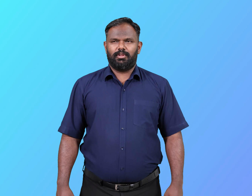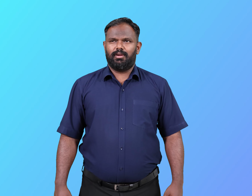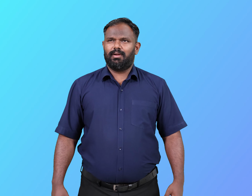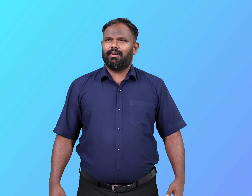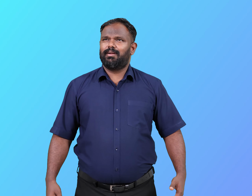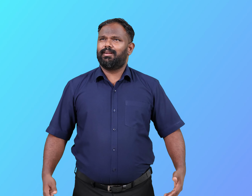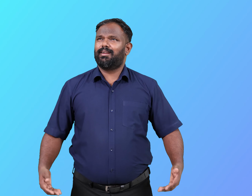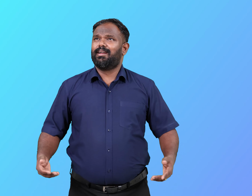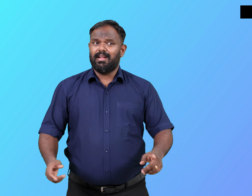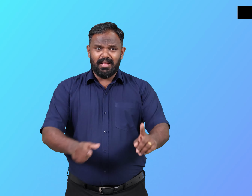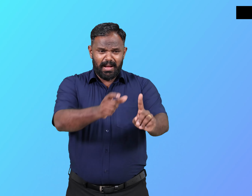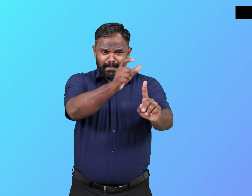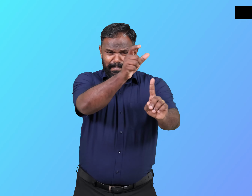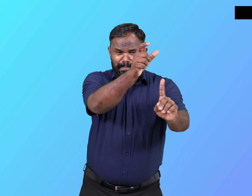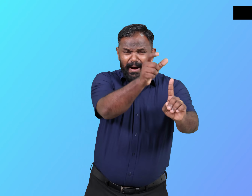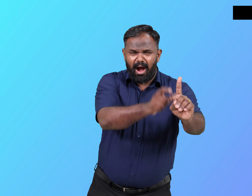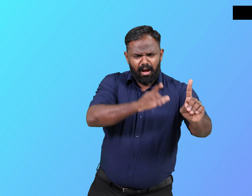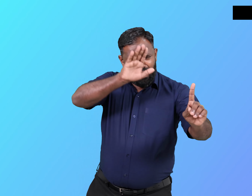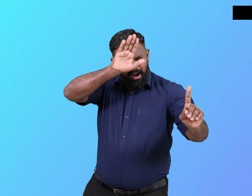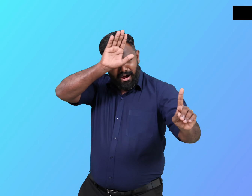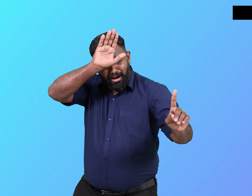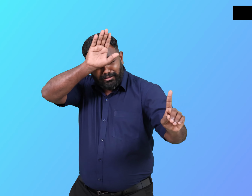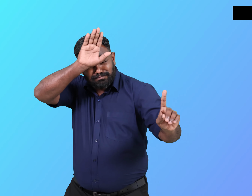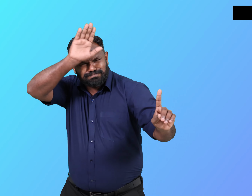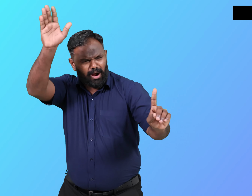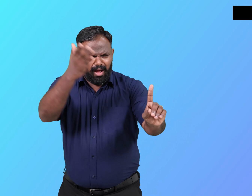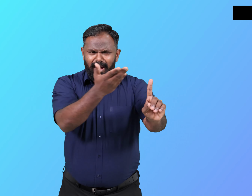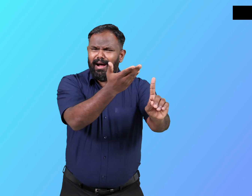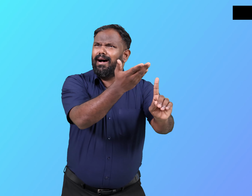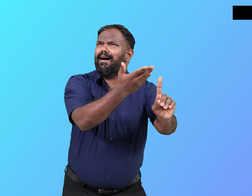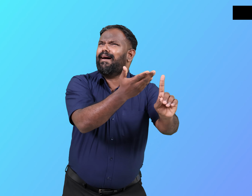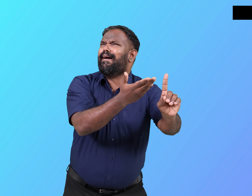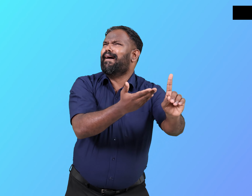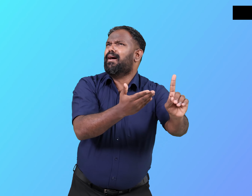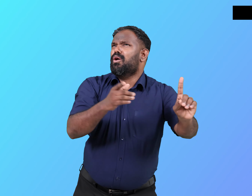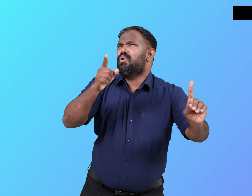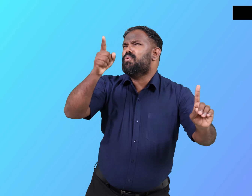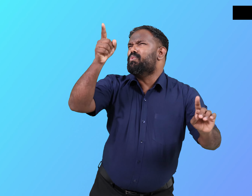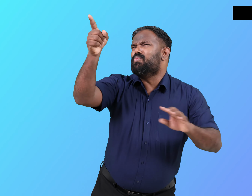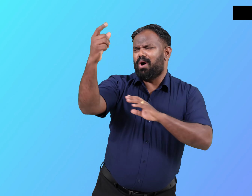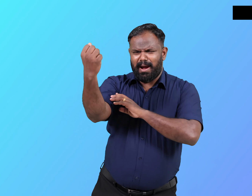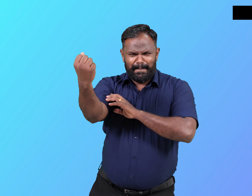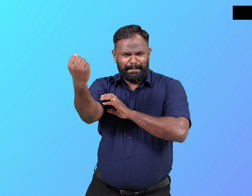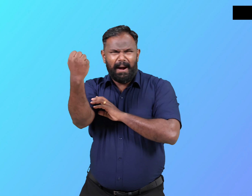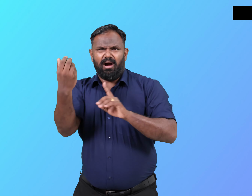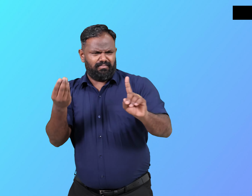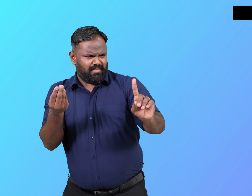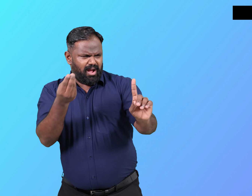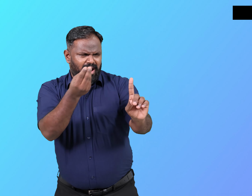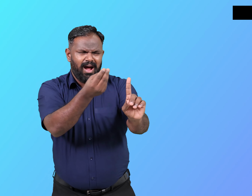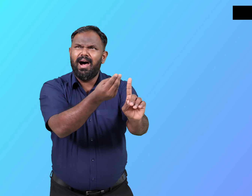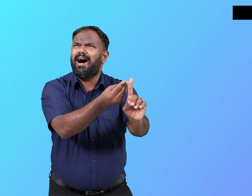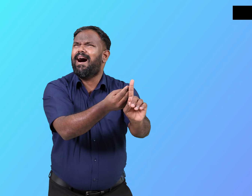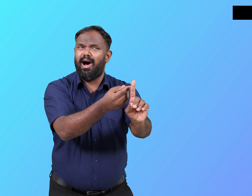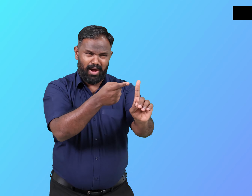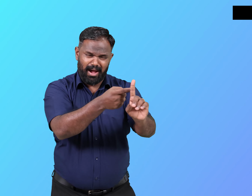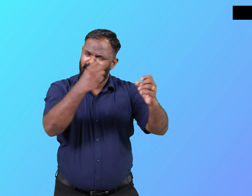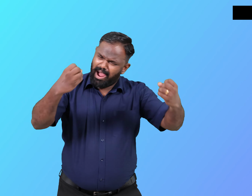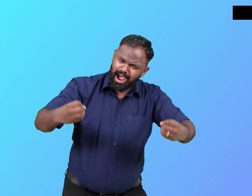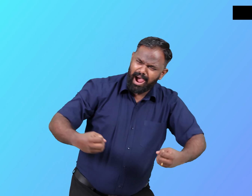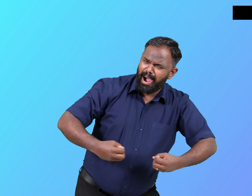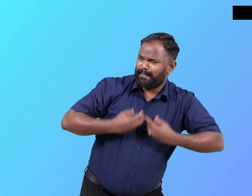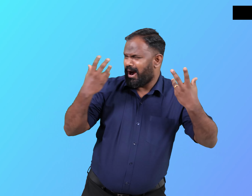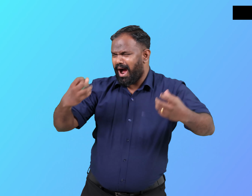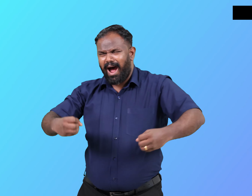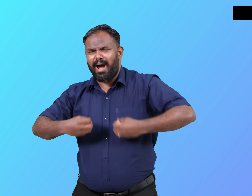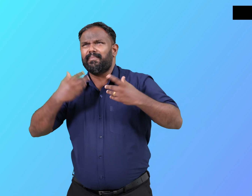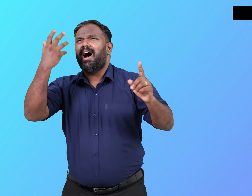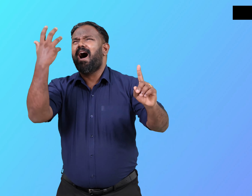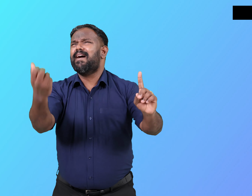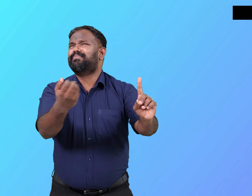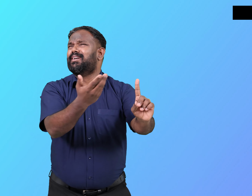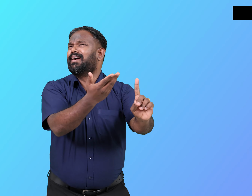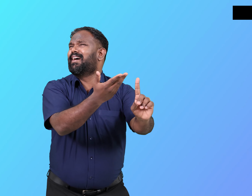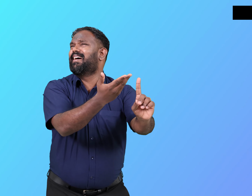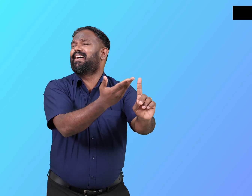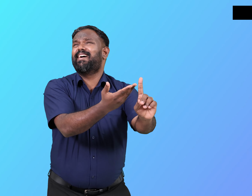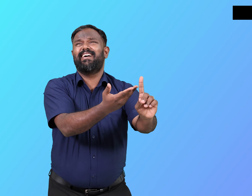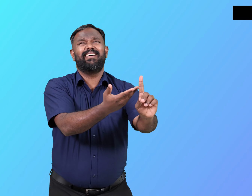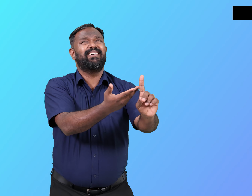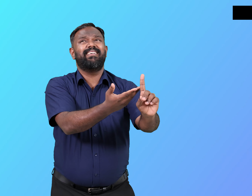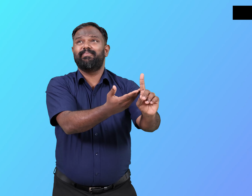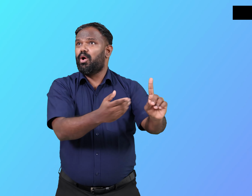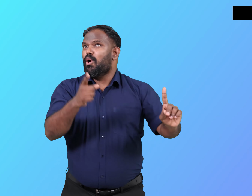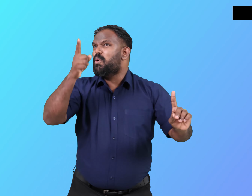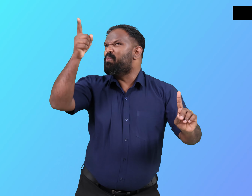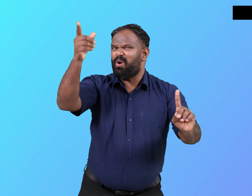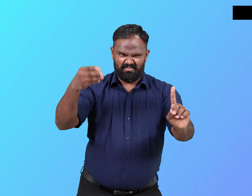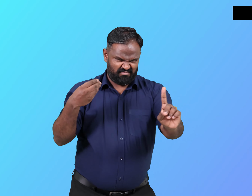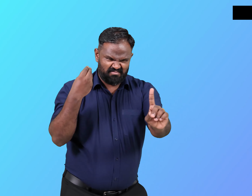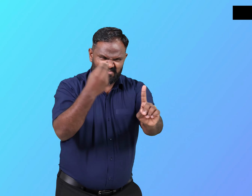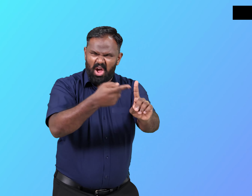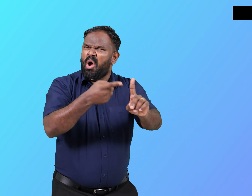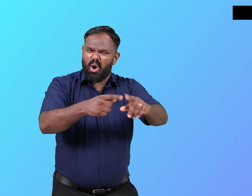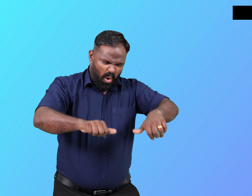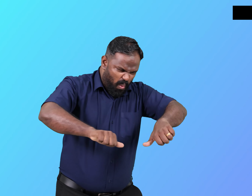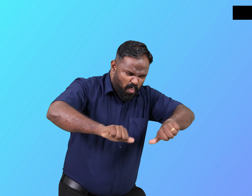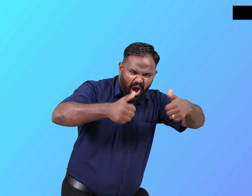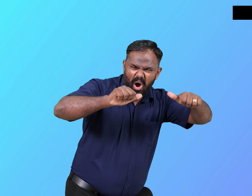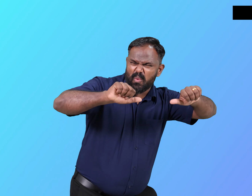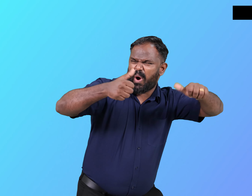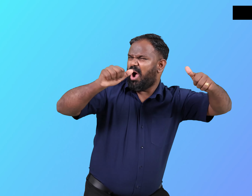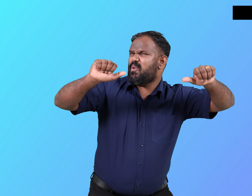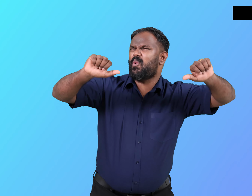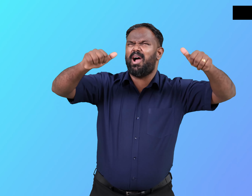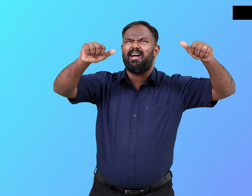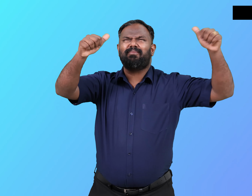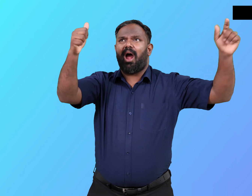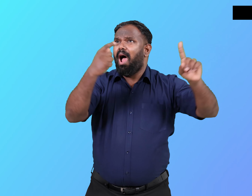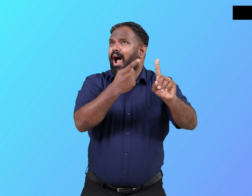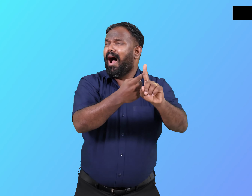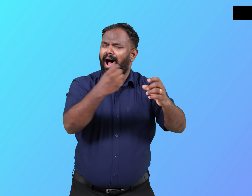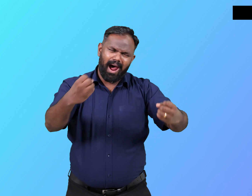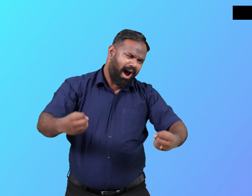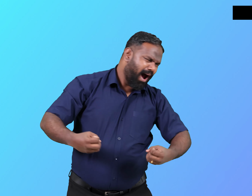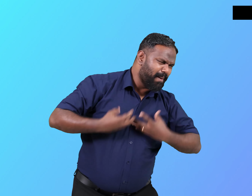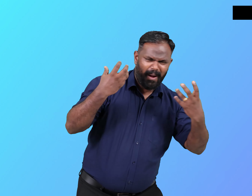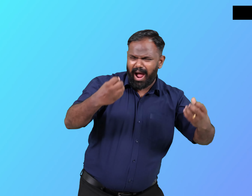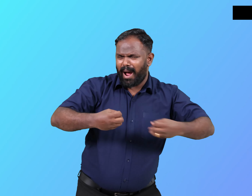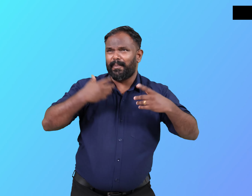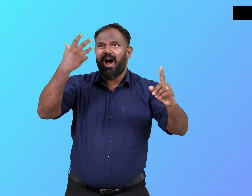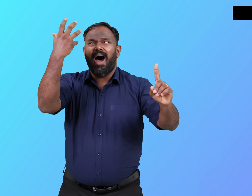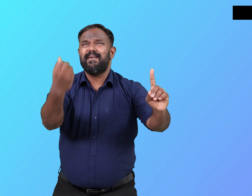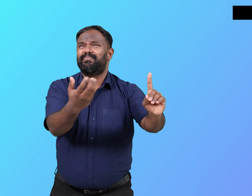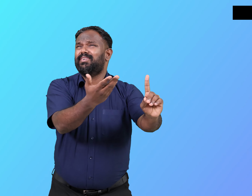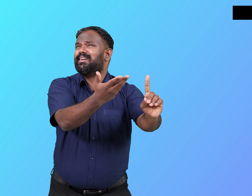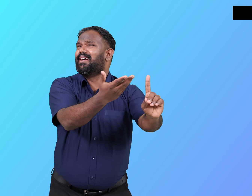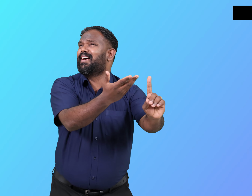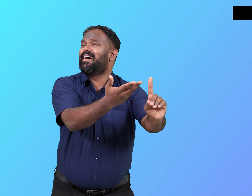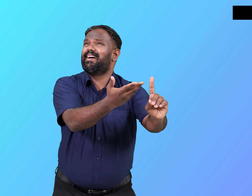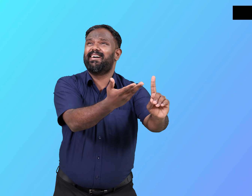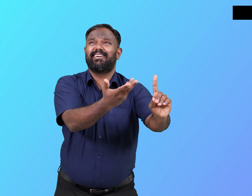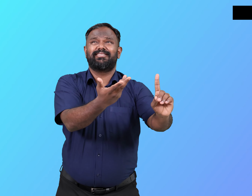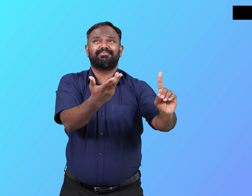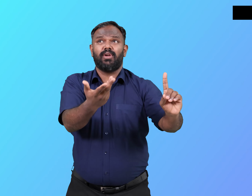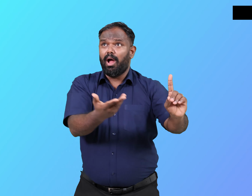LORD, your strength makes the king happy. He is so happy when you give him victory.